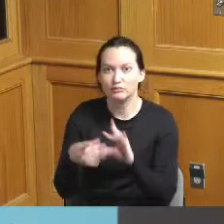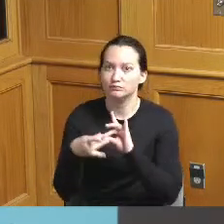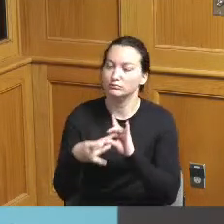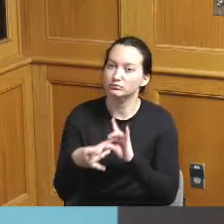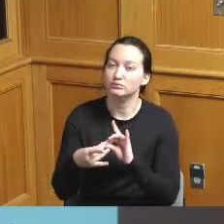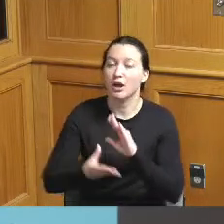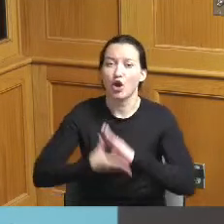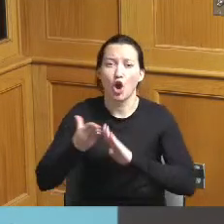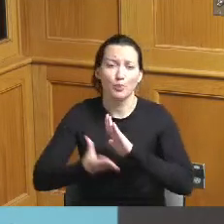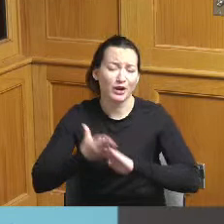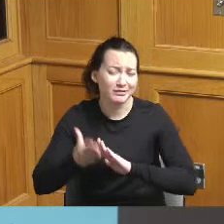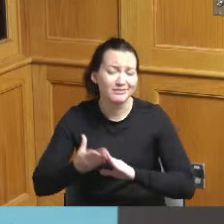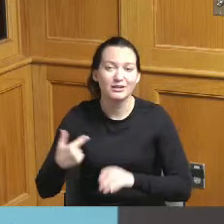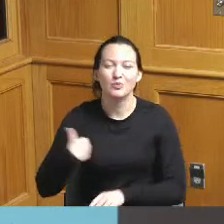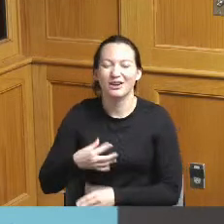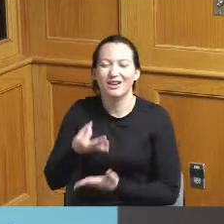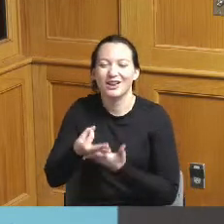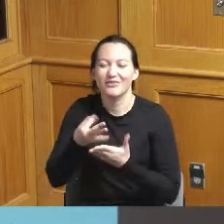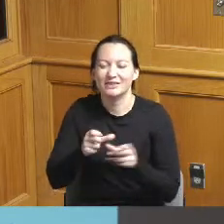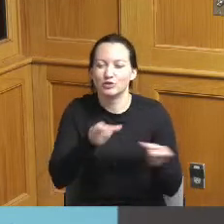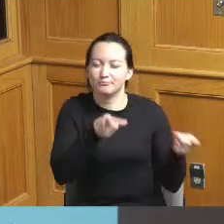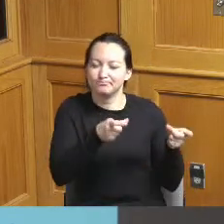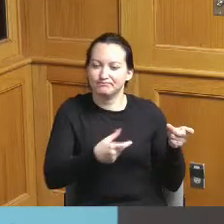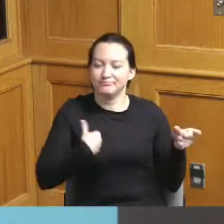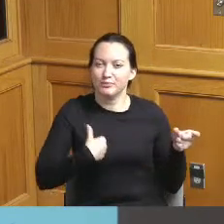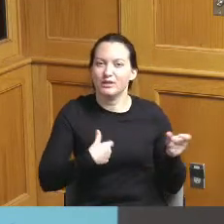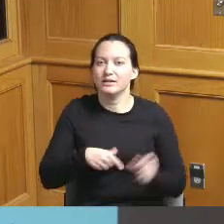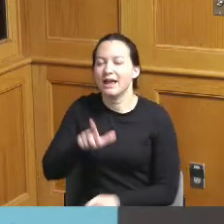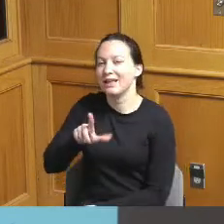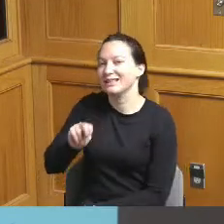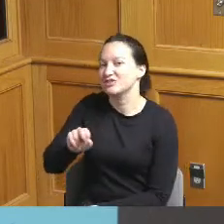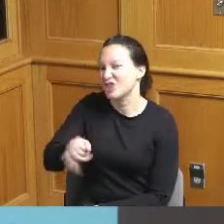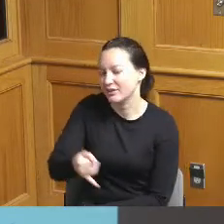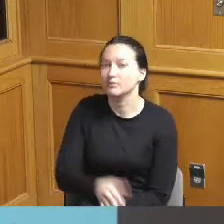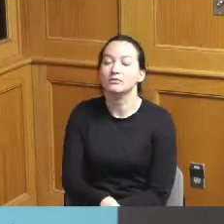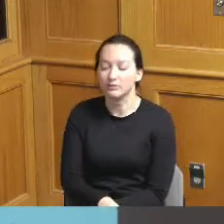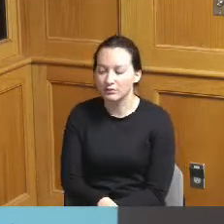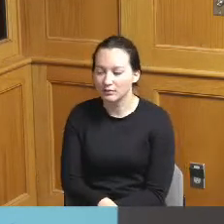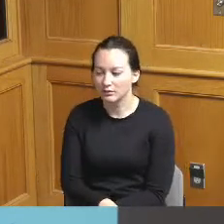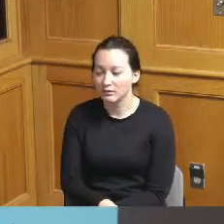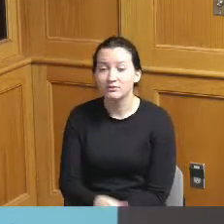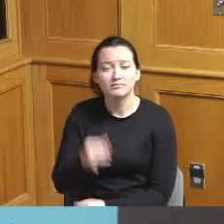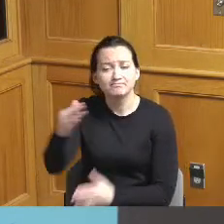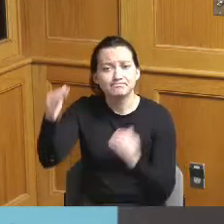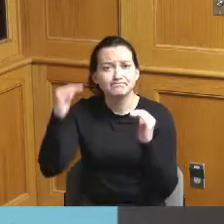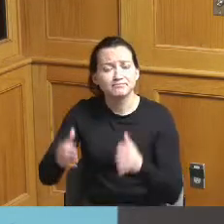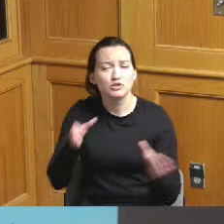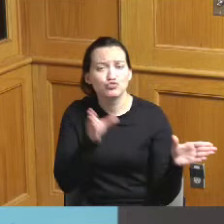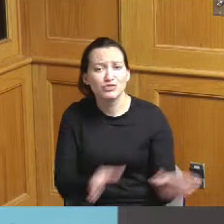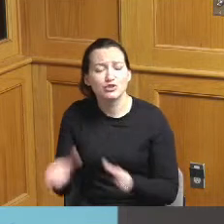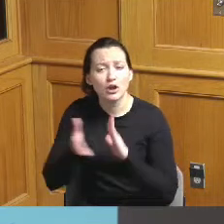the operator and also as the Fiscal Agent at OMJ and then finally strategic operation support I'm